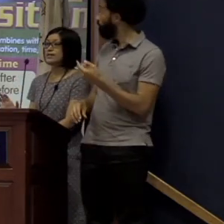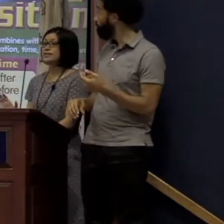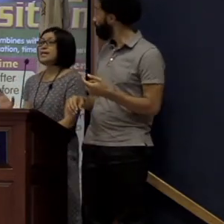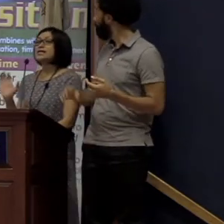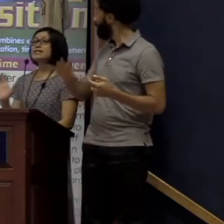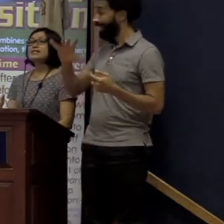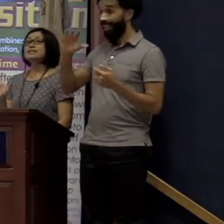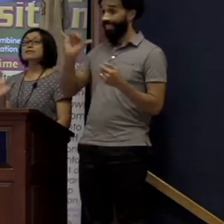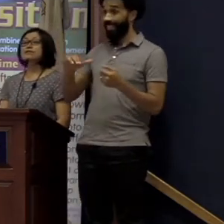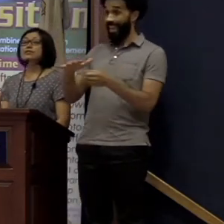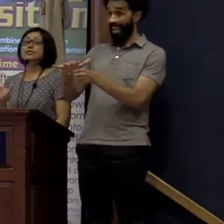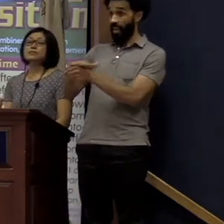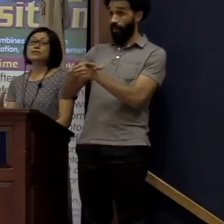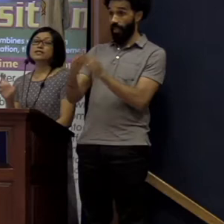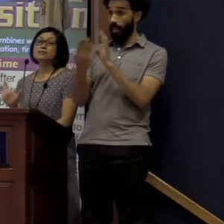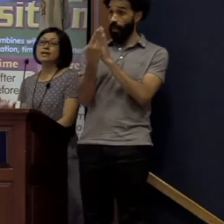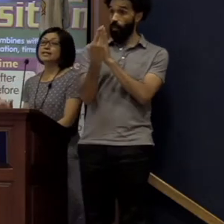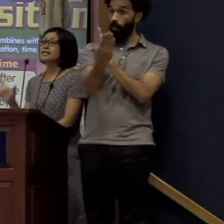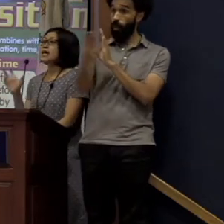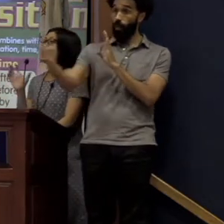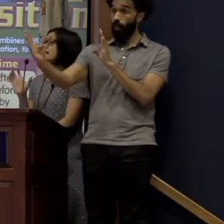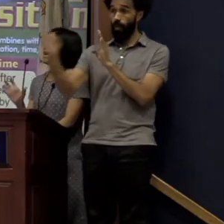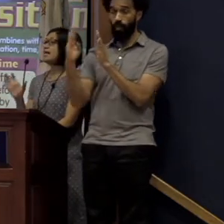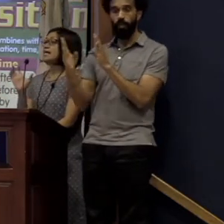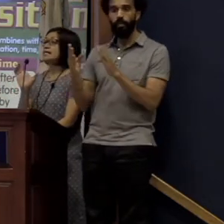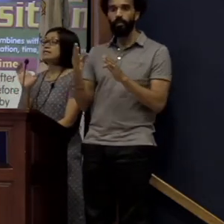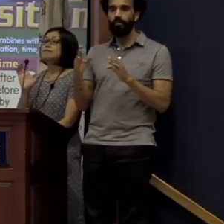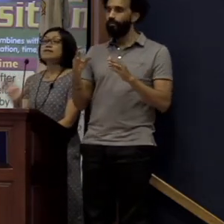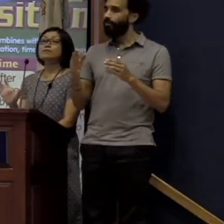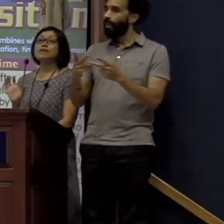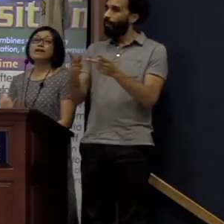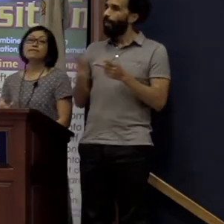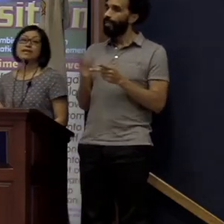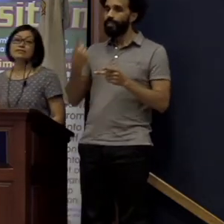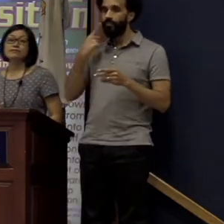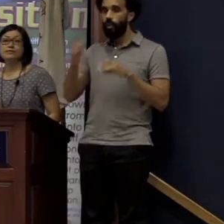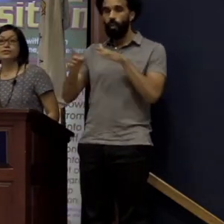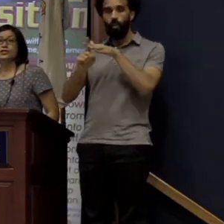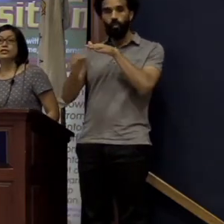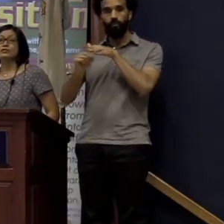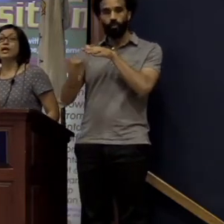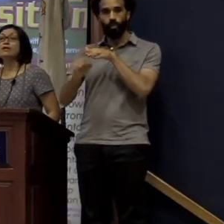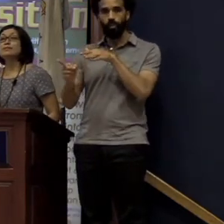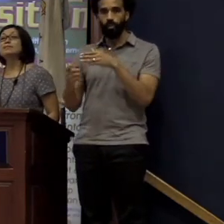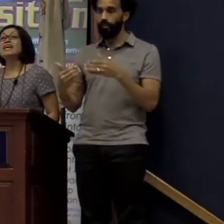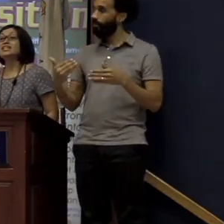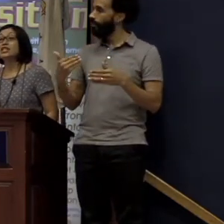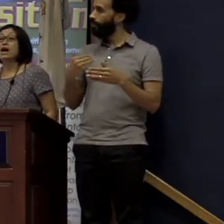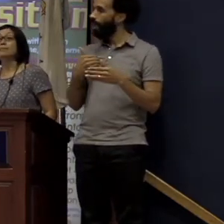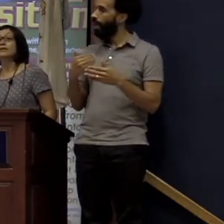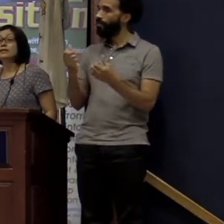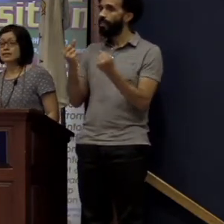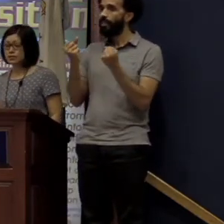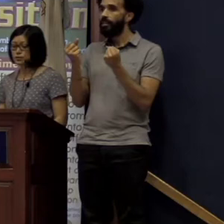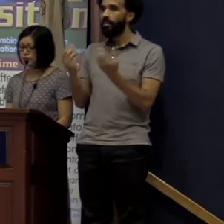This is a refugee community space that is filled with advocates for refugees to help them catch up in a school system